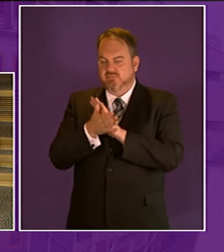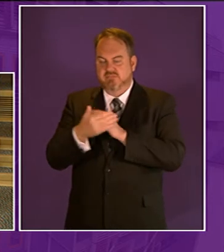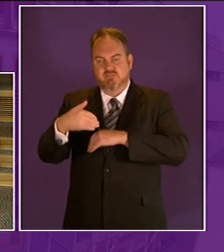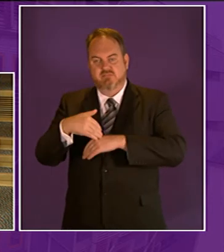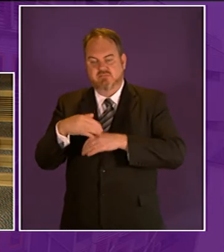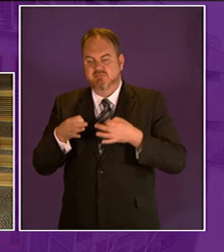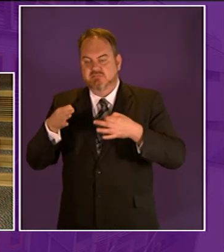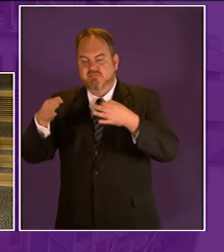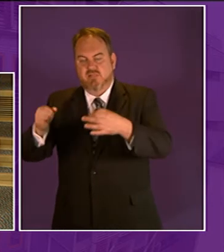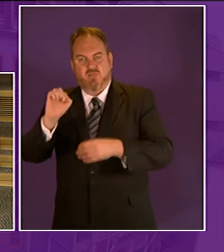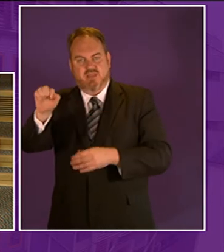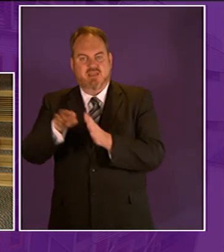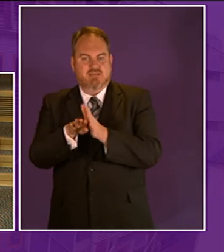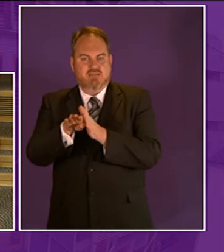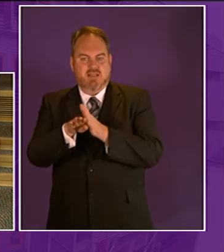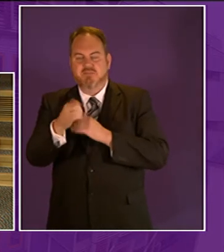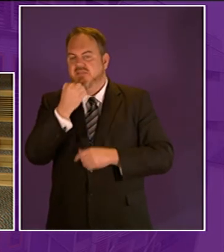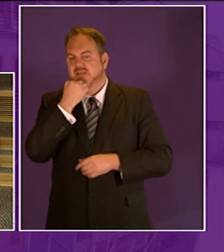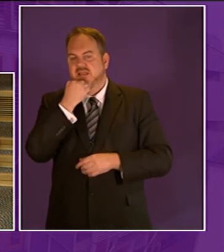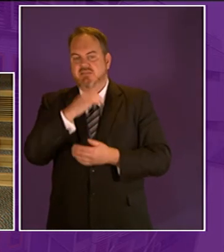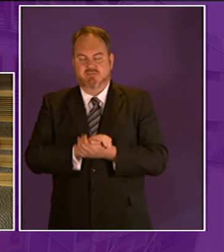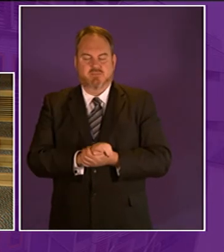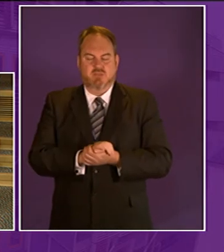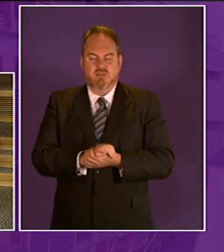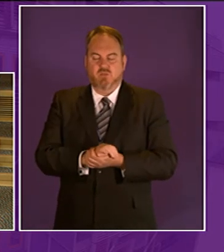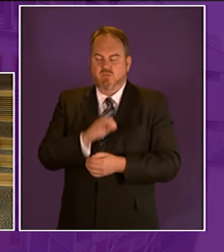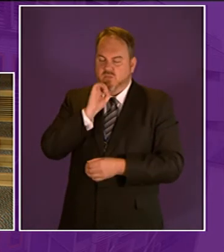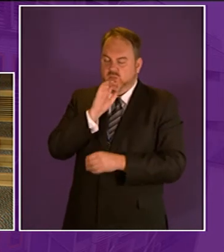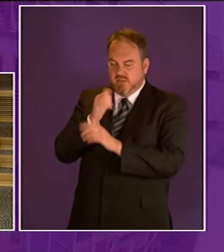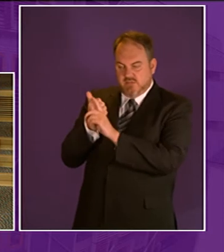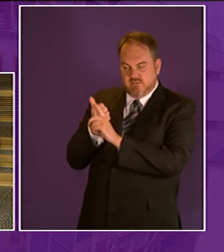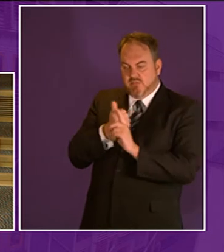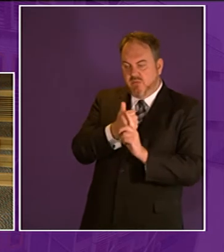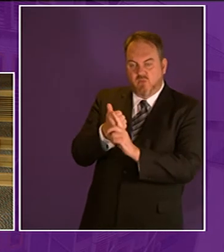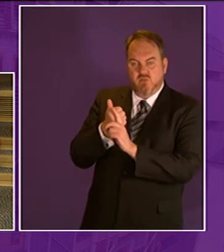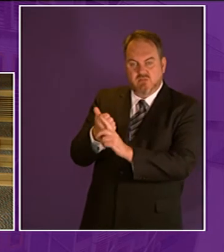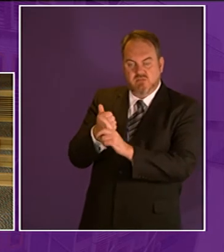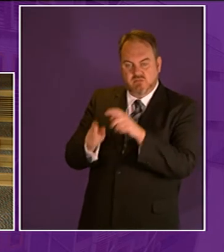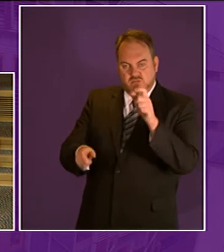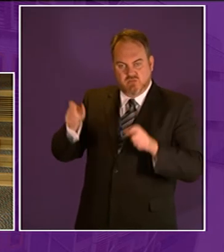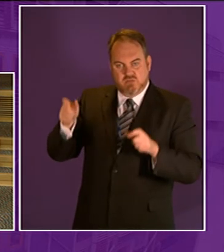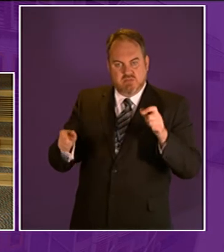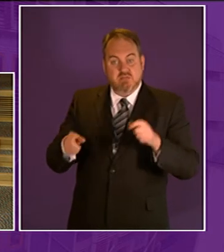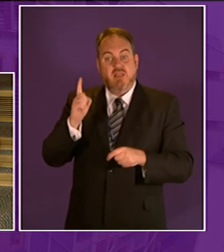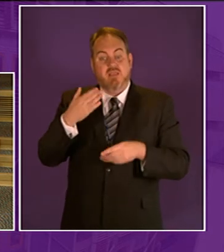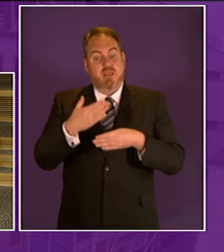The measures include reallocation of work to support students. In addition, the Universities and Colleges Employers Association has issued comprehensive